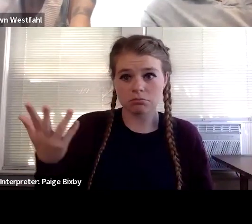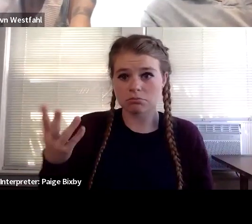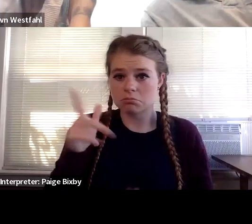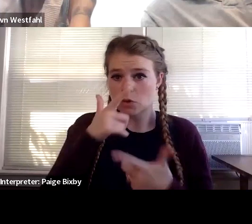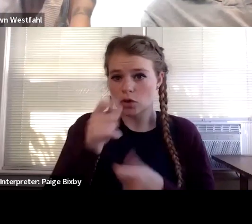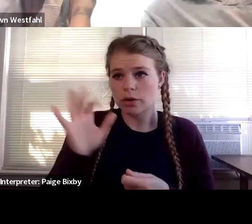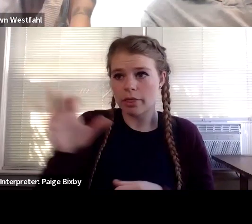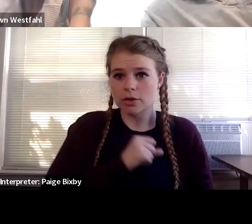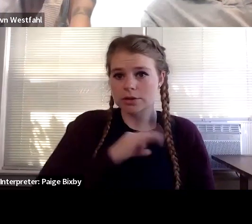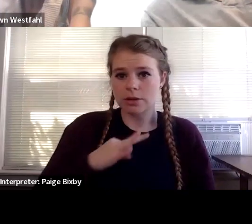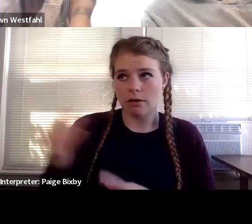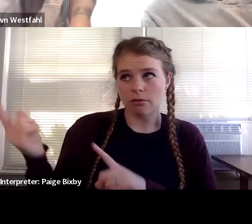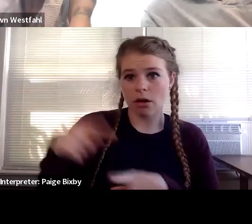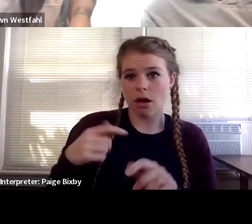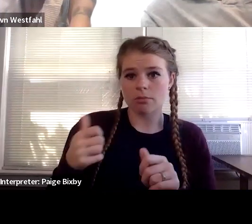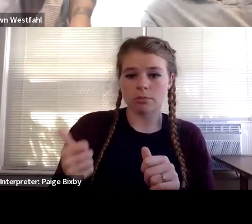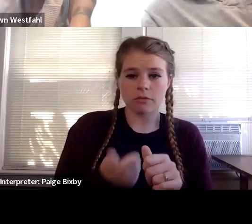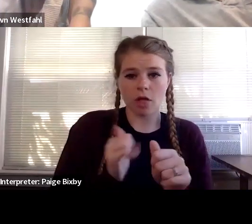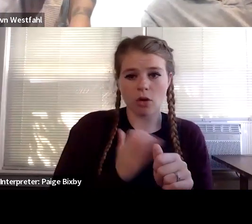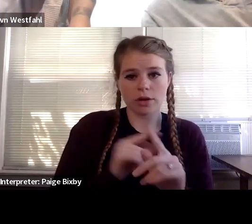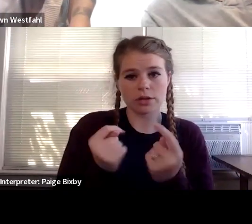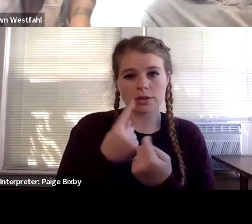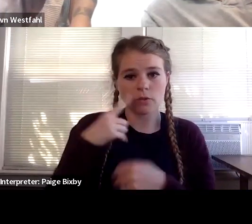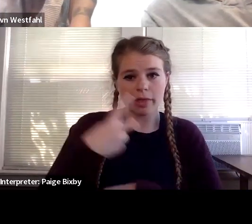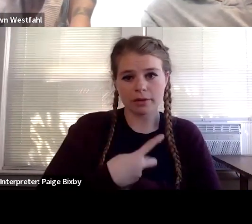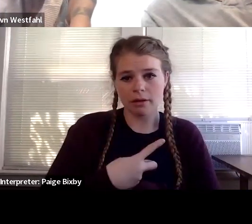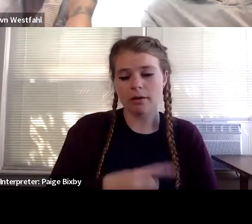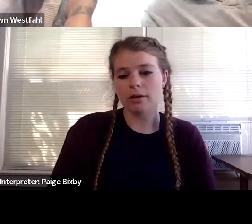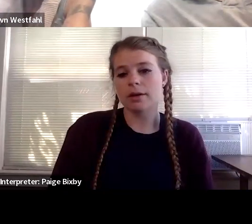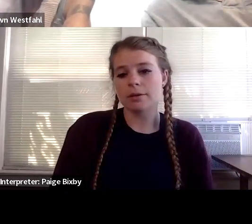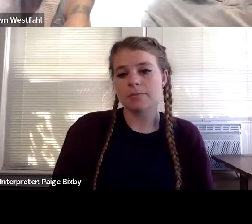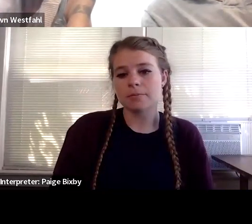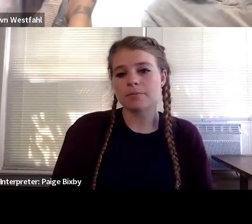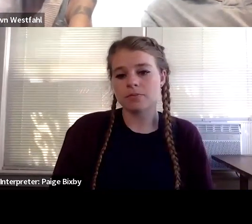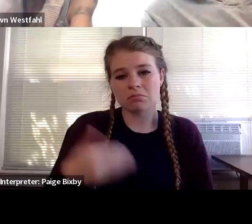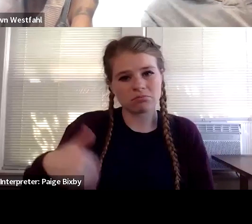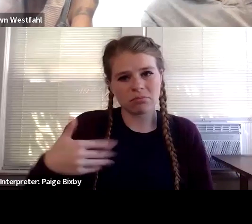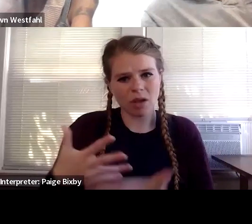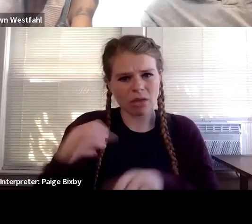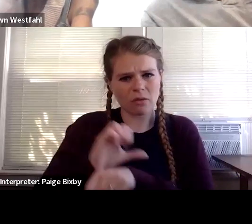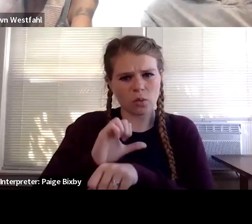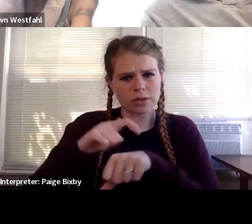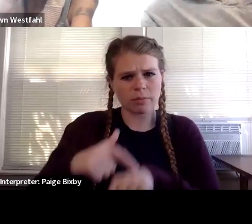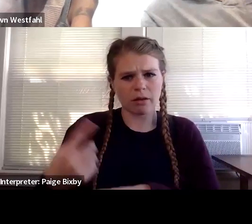come out and shadow our team for the day. And although it's definitely a significant amount of work depending on the day to have another person shadow,